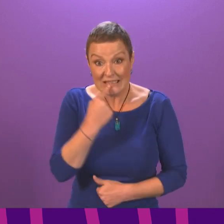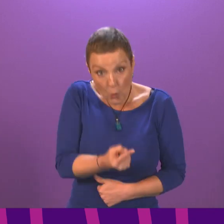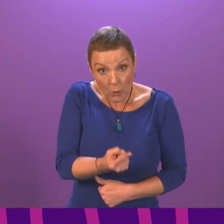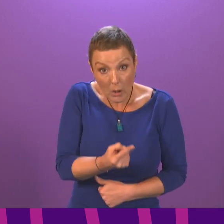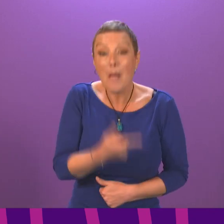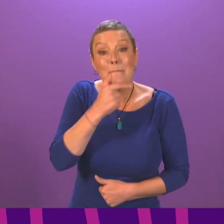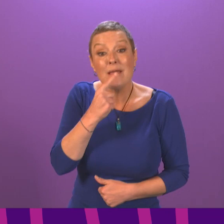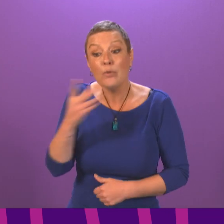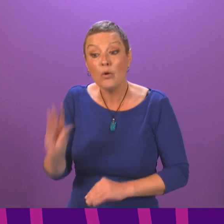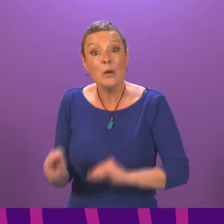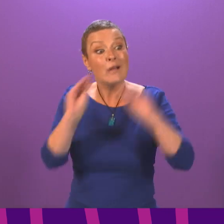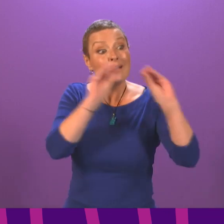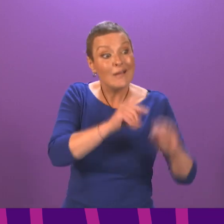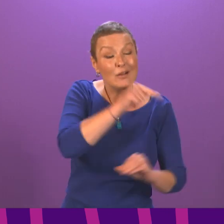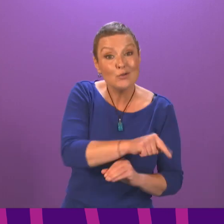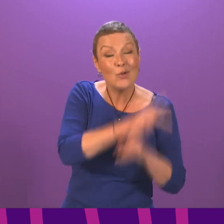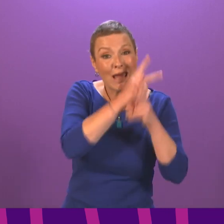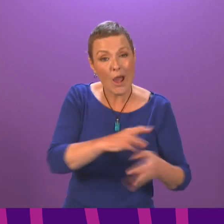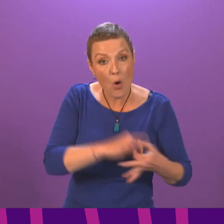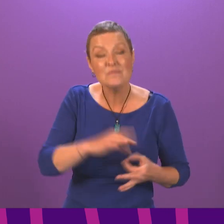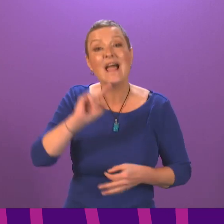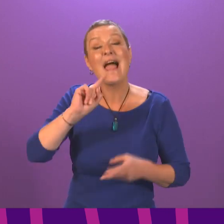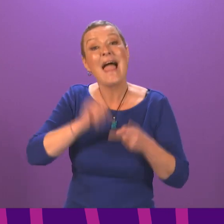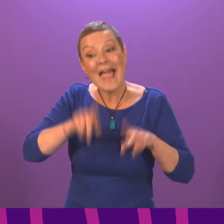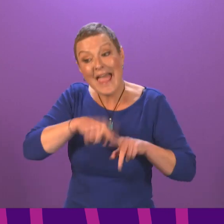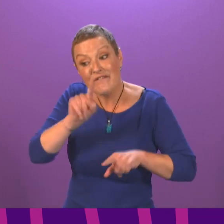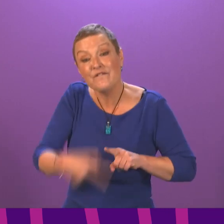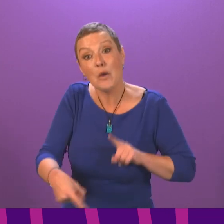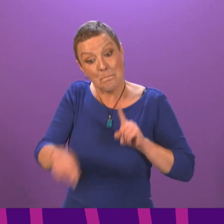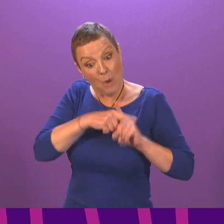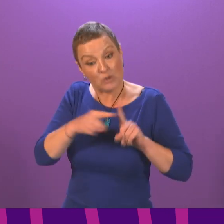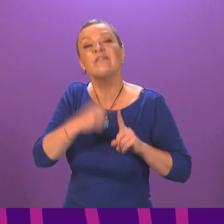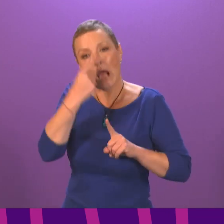to care homes following a positive test only if it is in their clinical interests, and